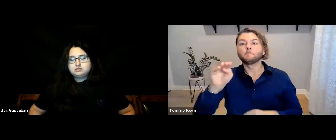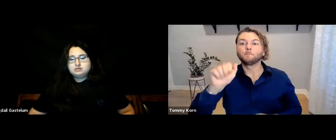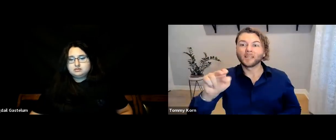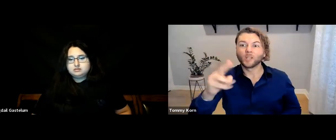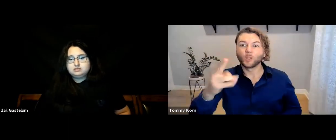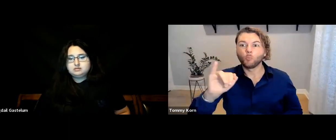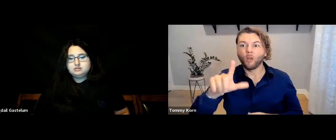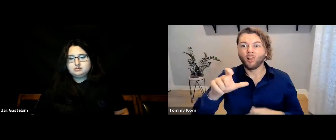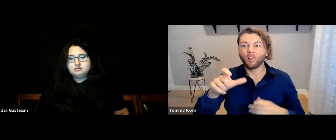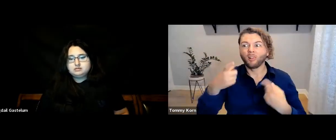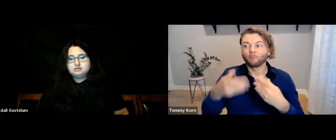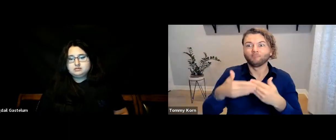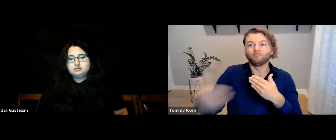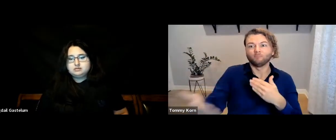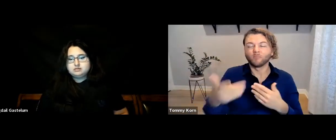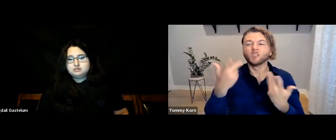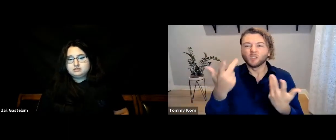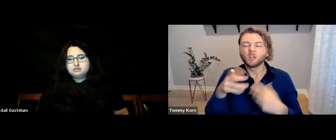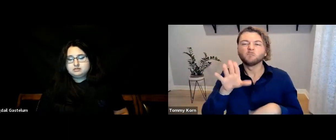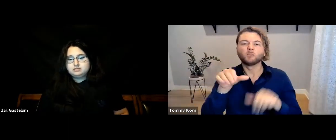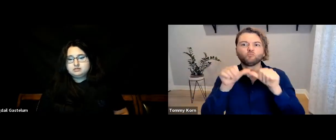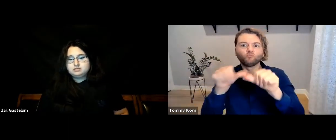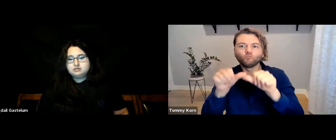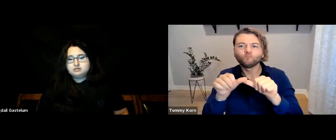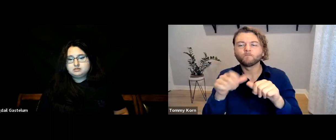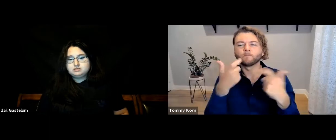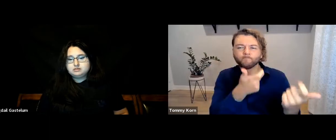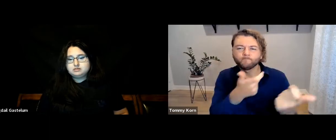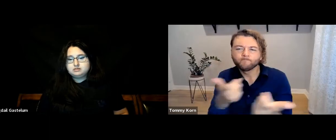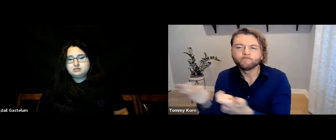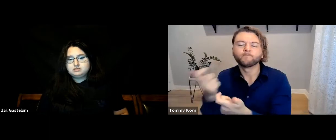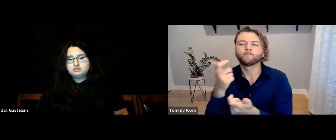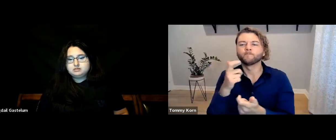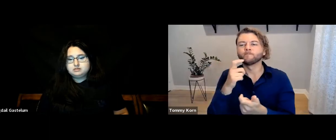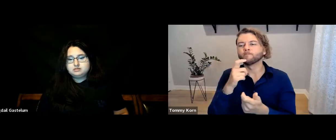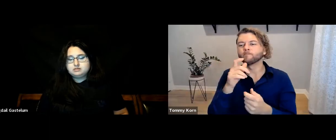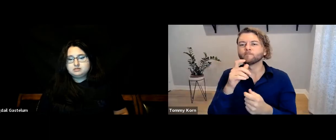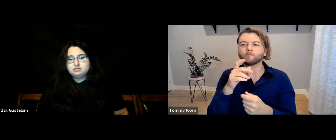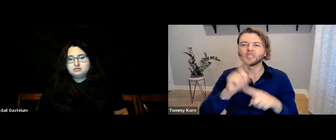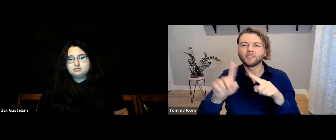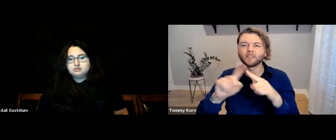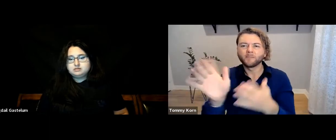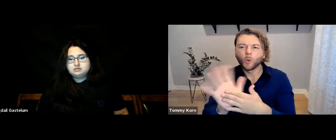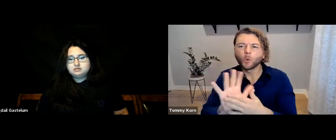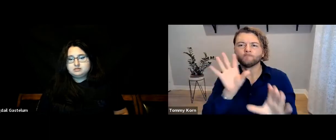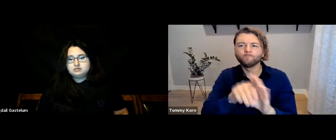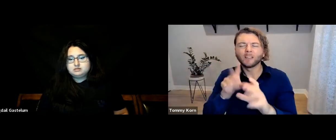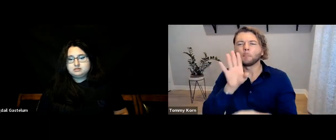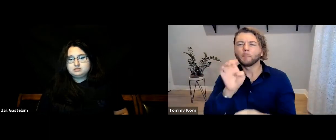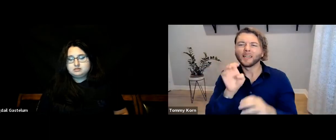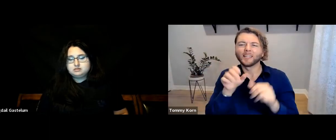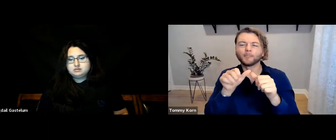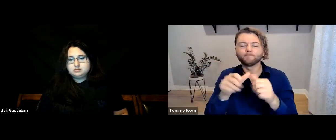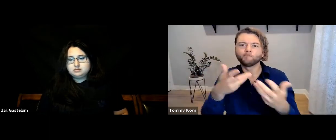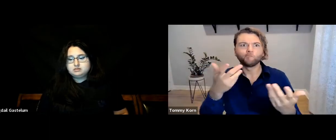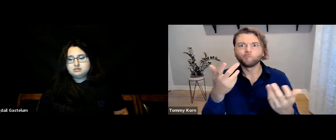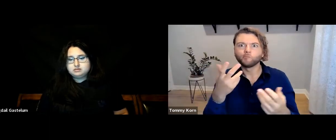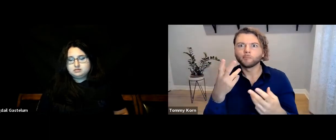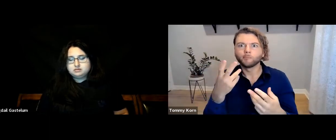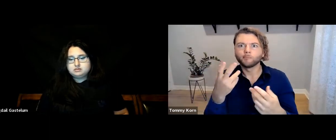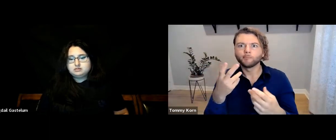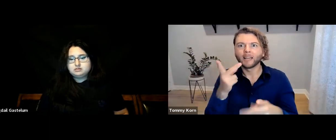Meanwhile, continue watching different videos